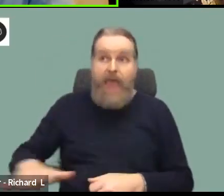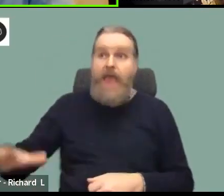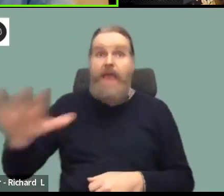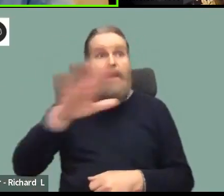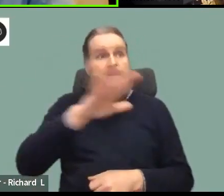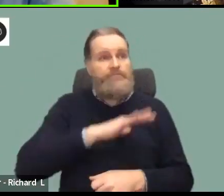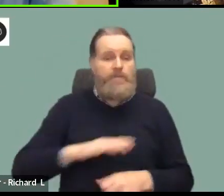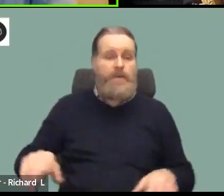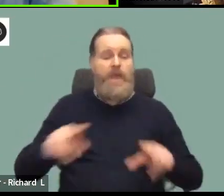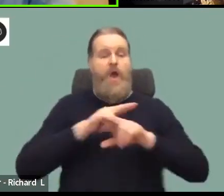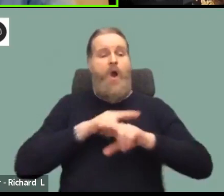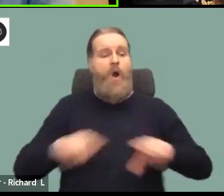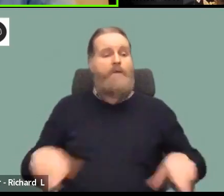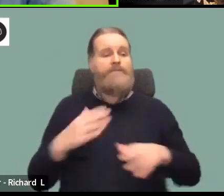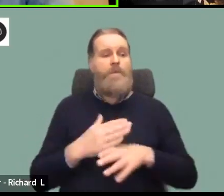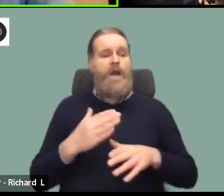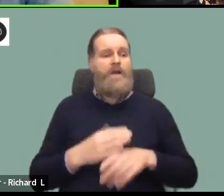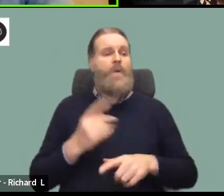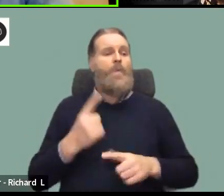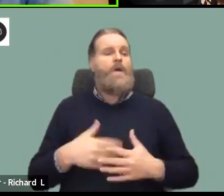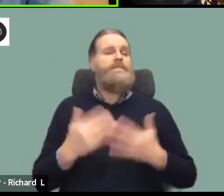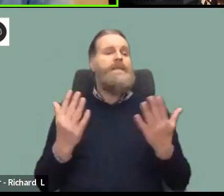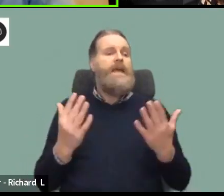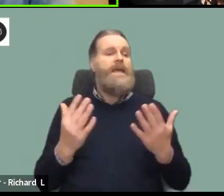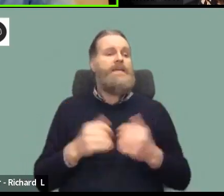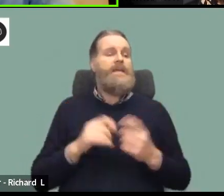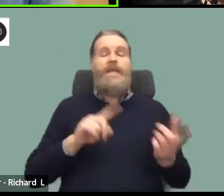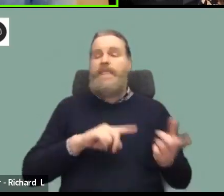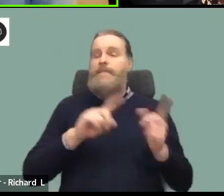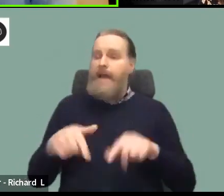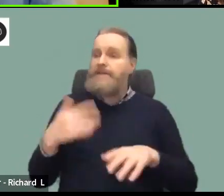concessions generally we have a generally we have a one day strike. . And then people go back to